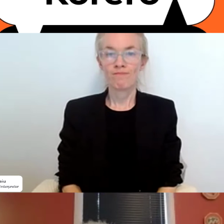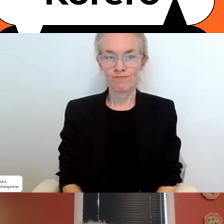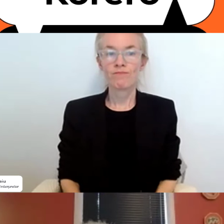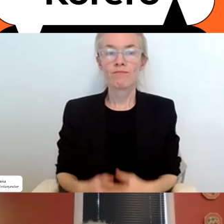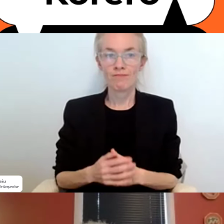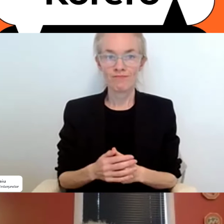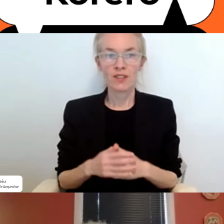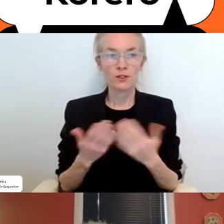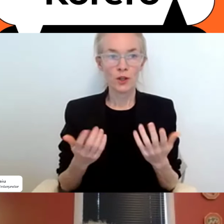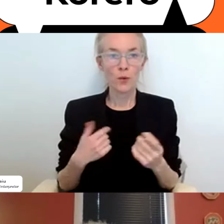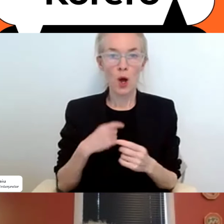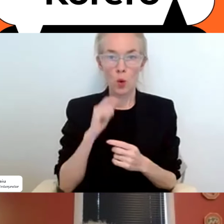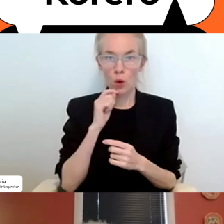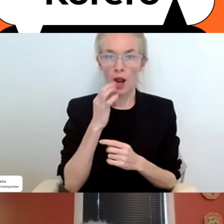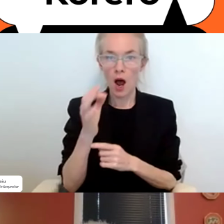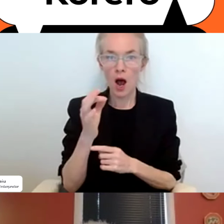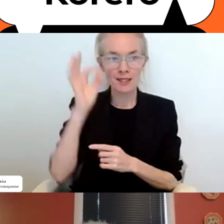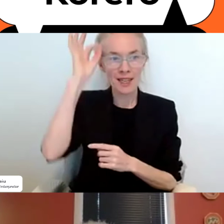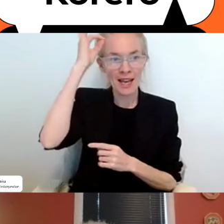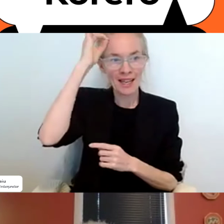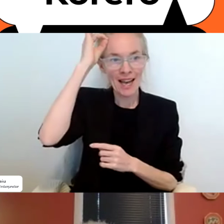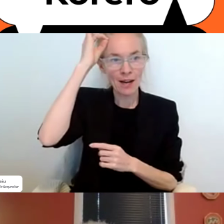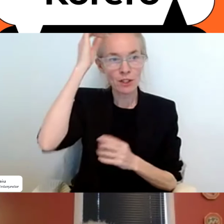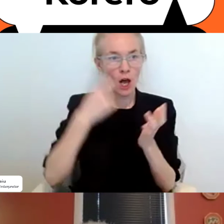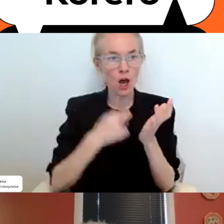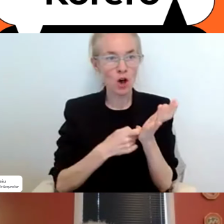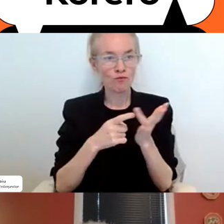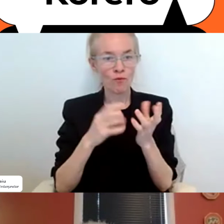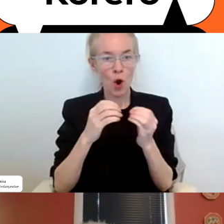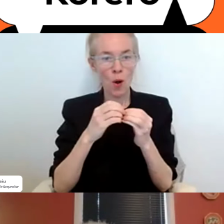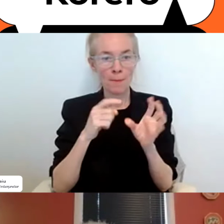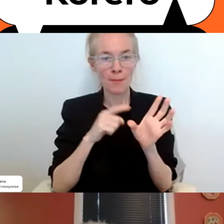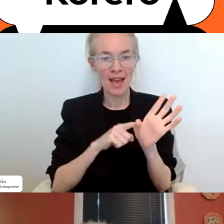a wave. Thanks Robyn, thank you for joining us. So what I'd like